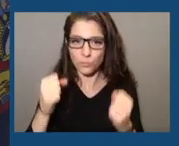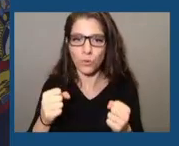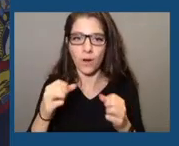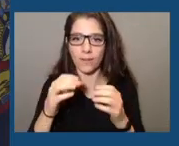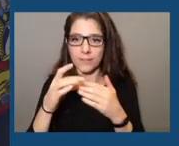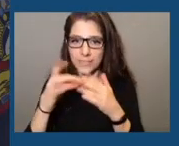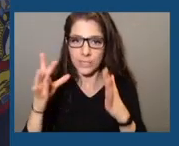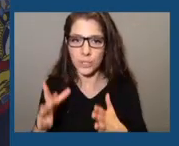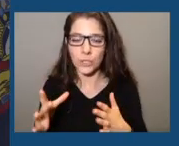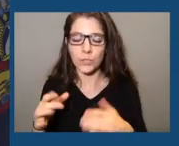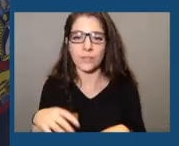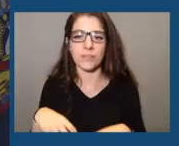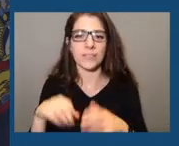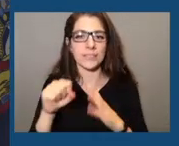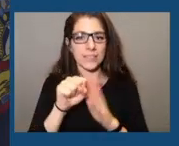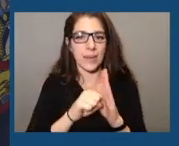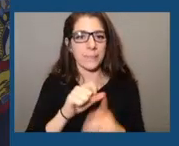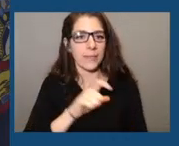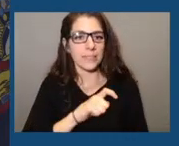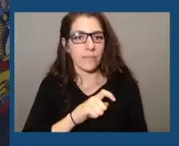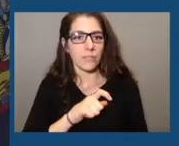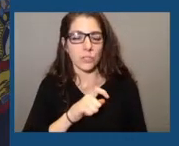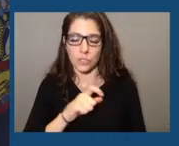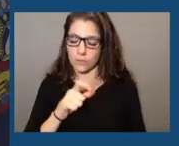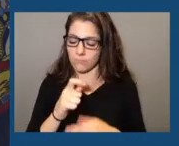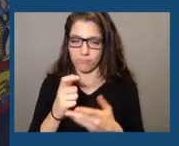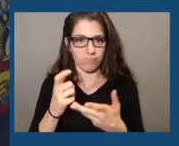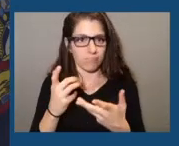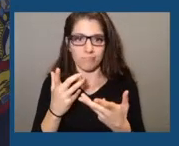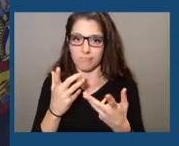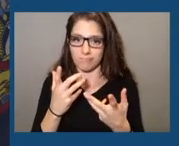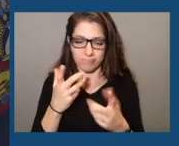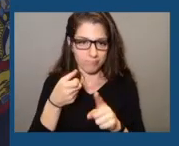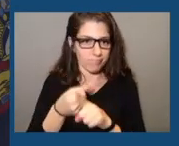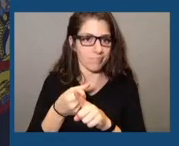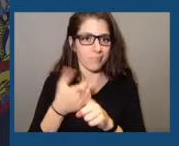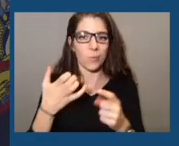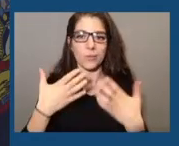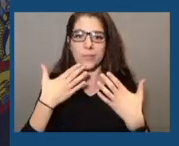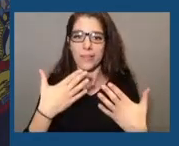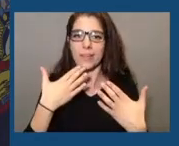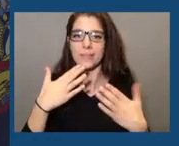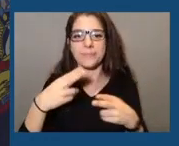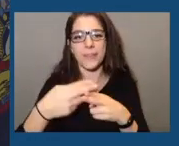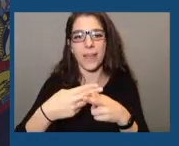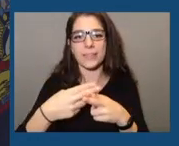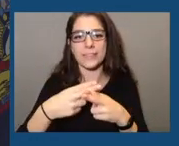a state police officer through and through. I want to thank acting superintendent Dominic